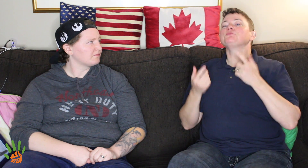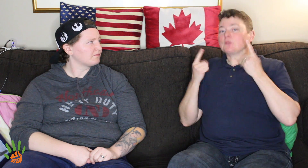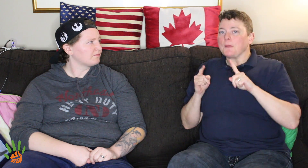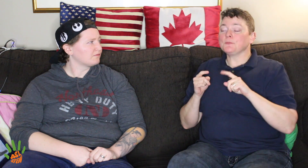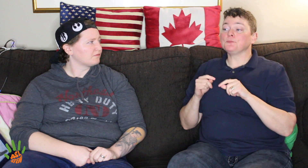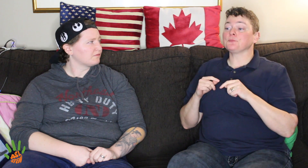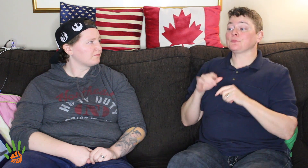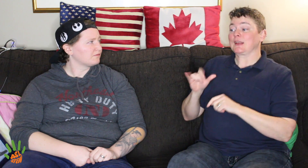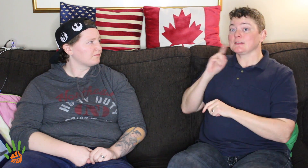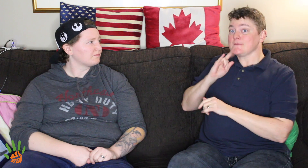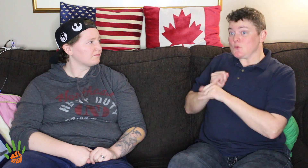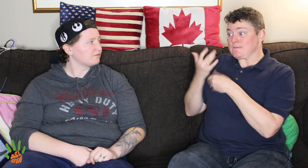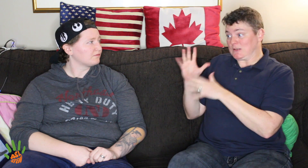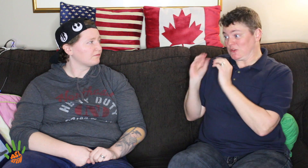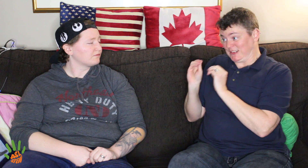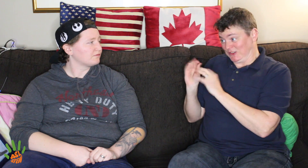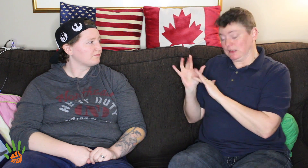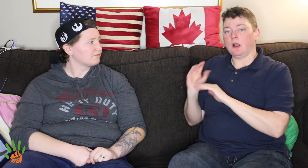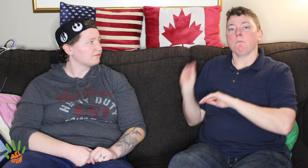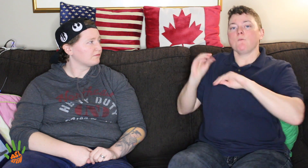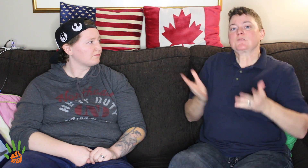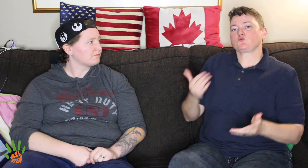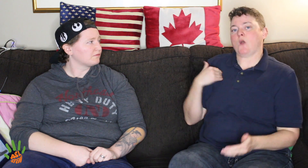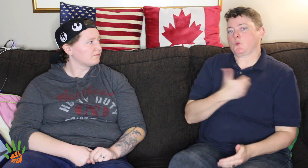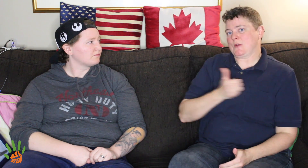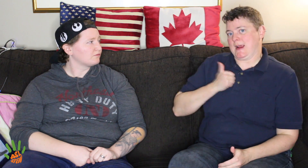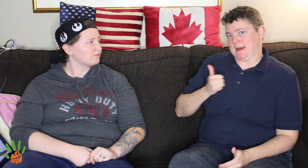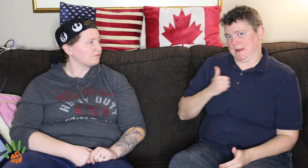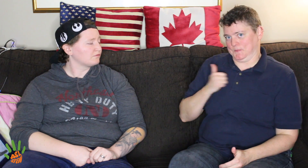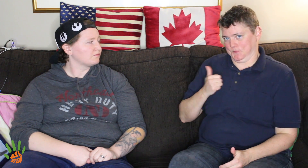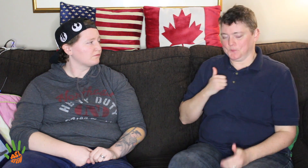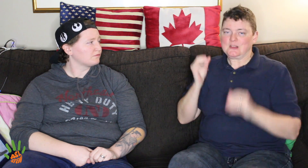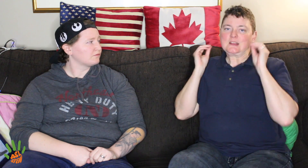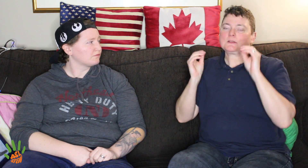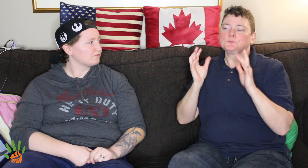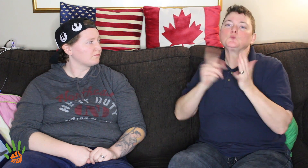Then once I was teaching at the Deaf school, after that I moved up here to Toronto.